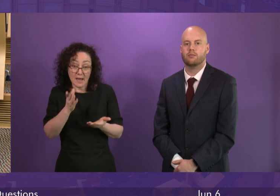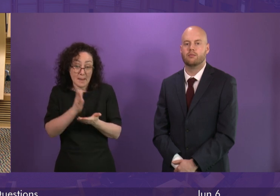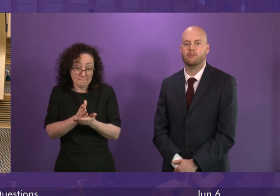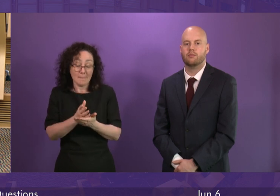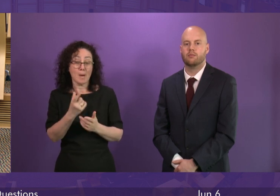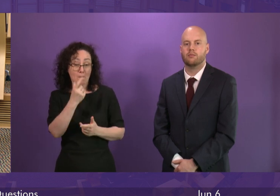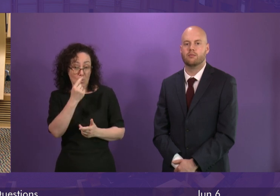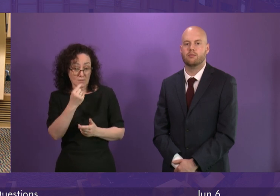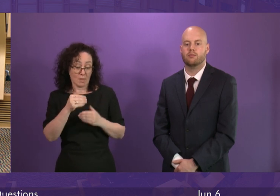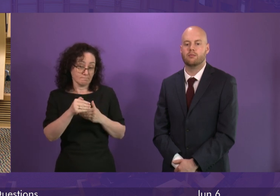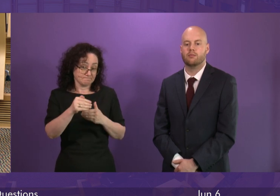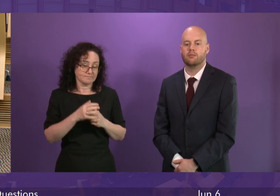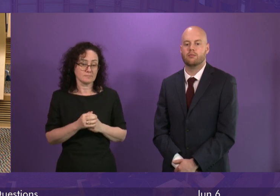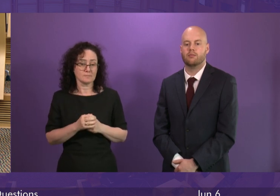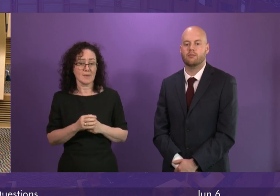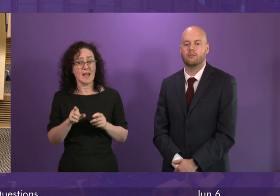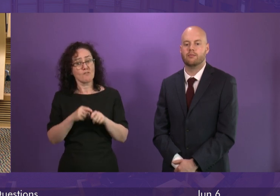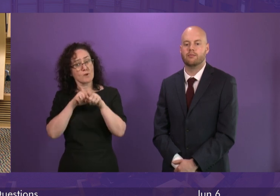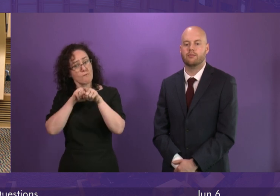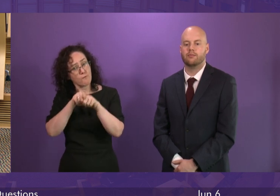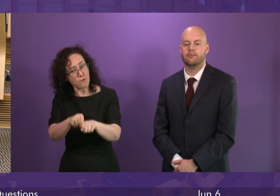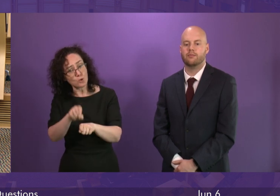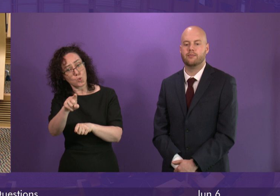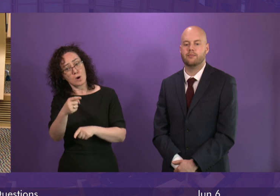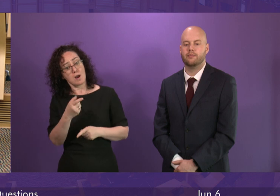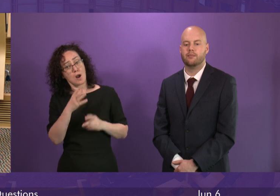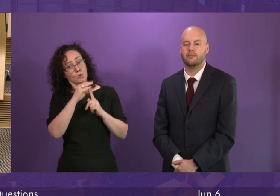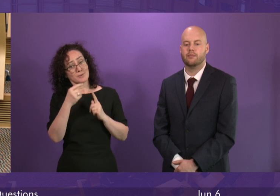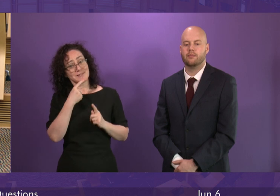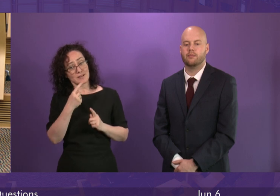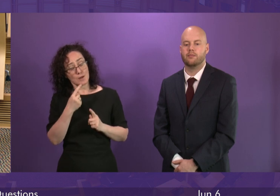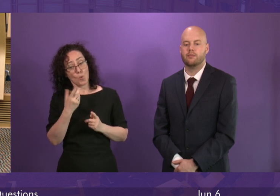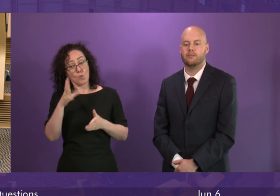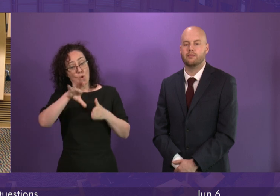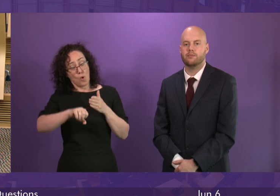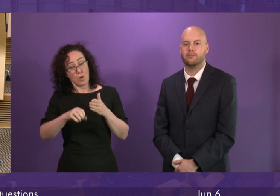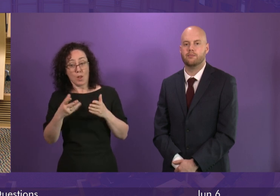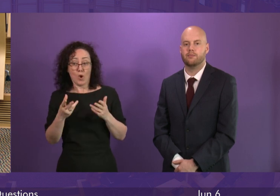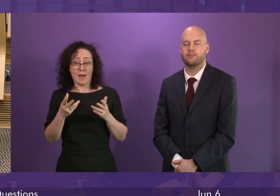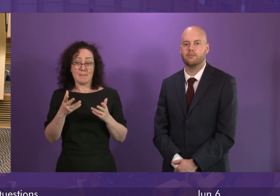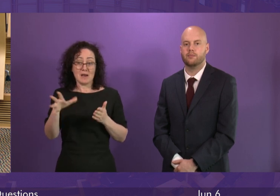been taking £500 million out of public expenditure today. That would have been a disaster for